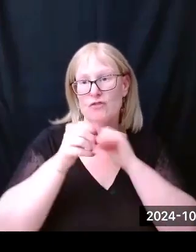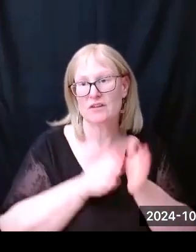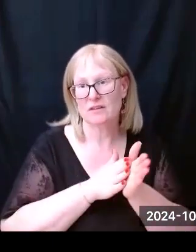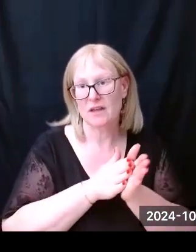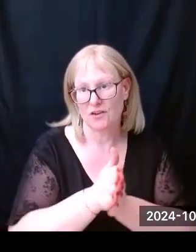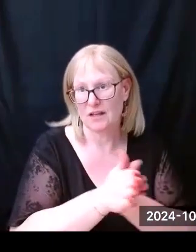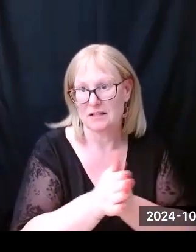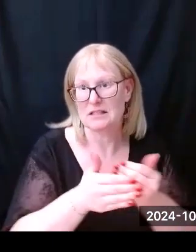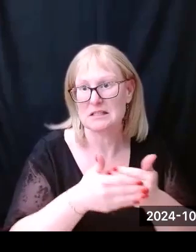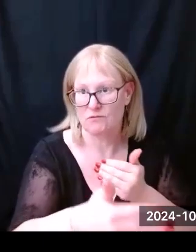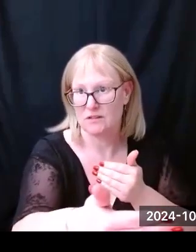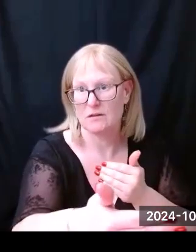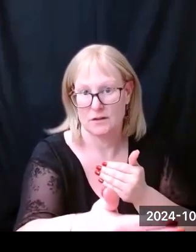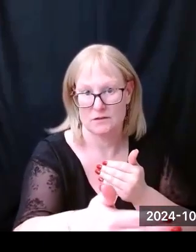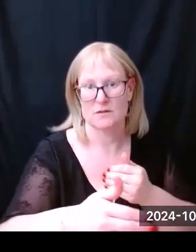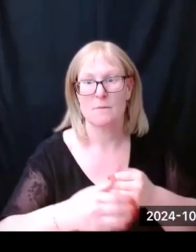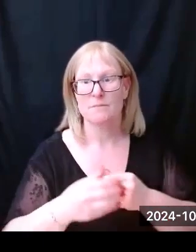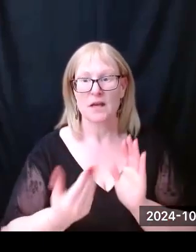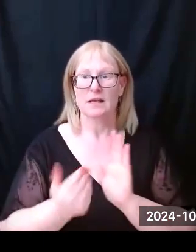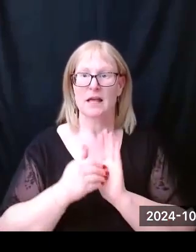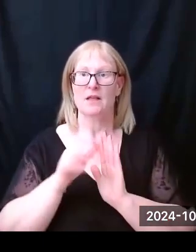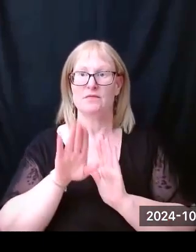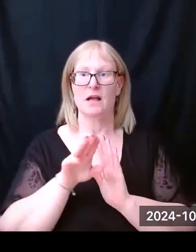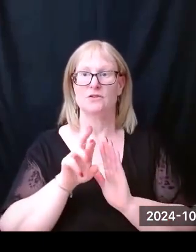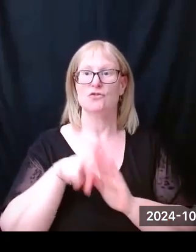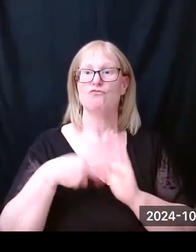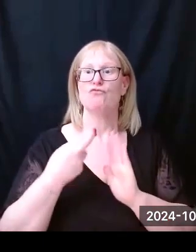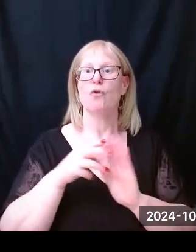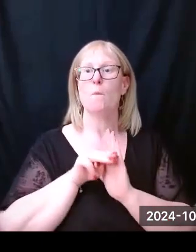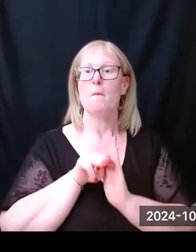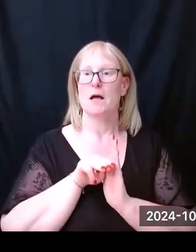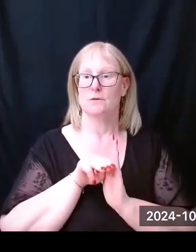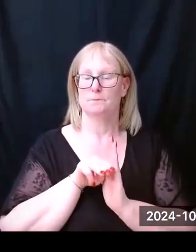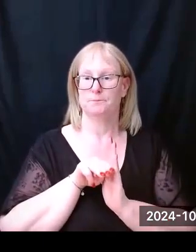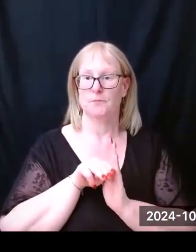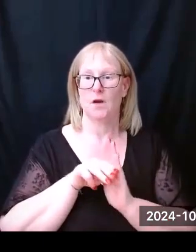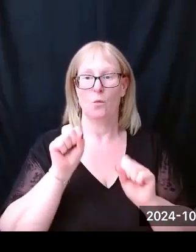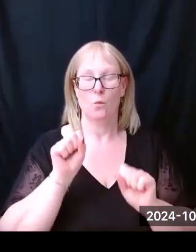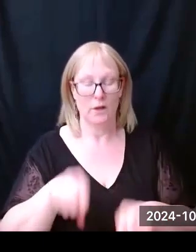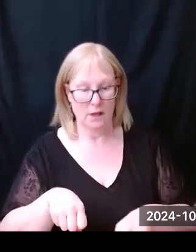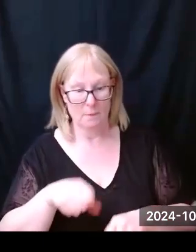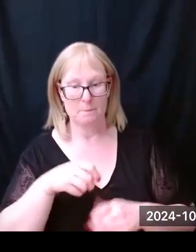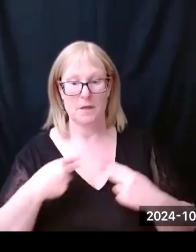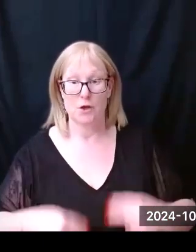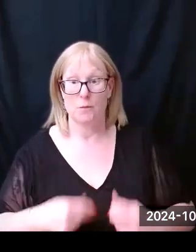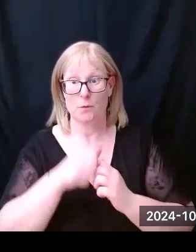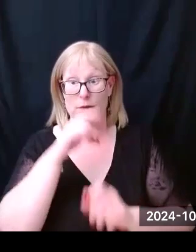role modeling things. So this is where we're allowed to be human with kids and go like, honey, I'm in my yellow zone.